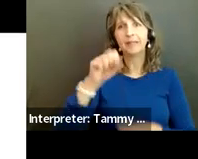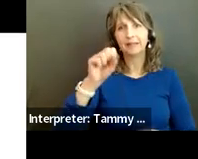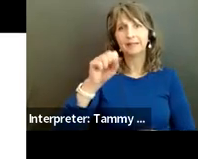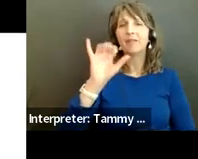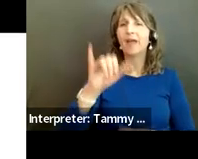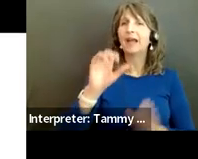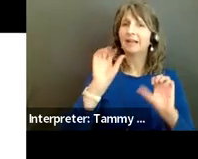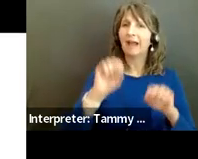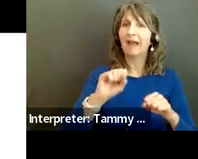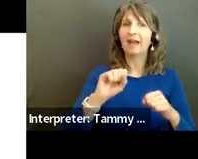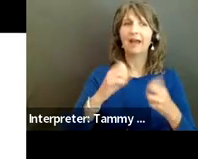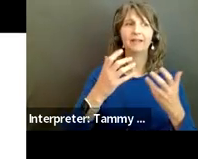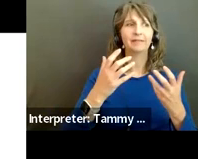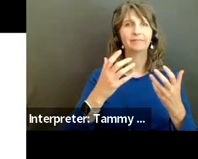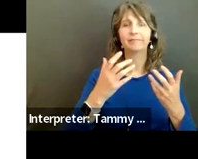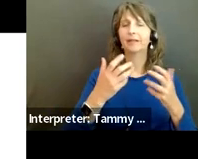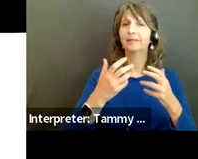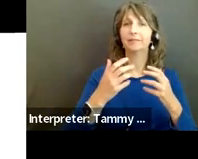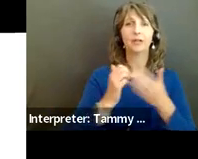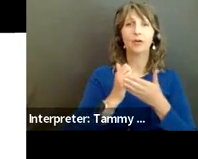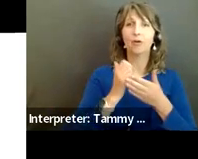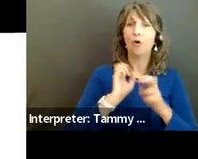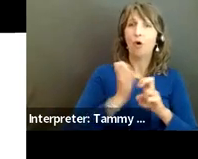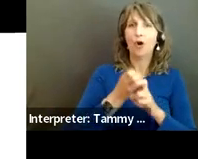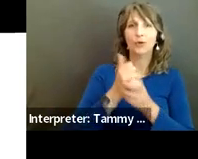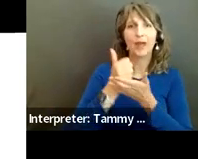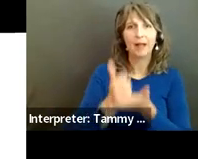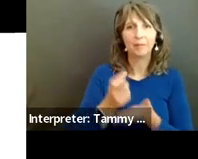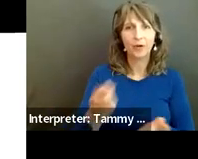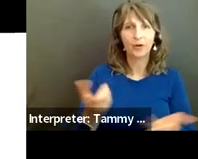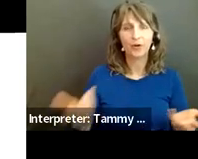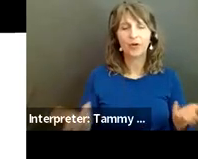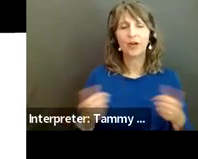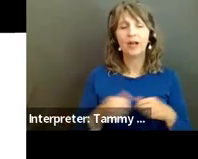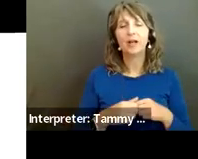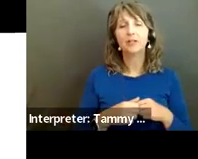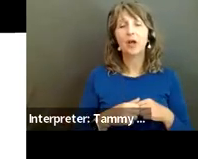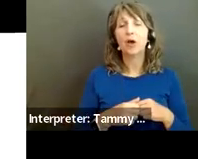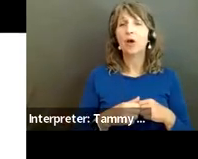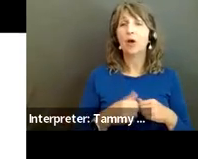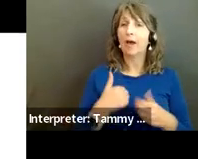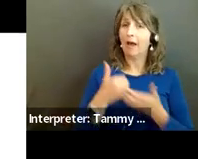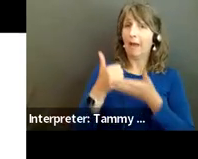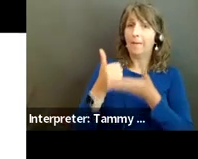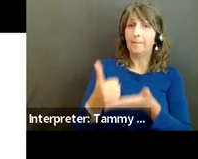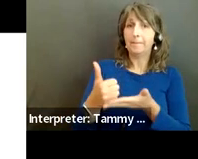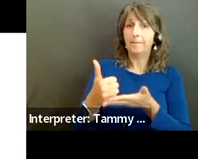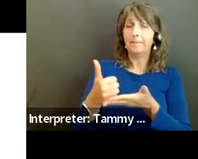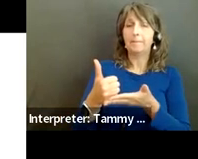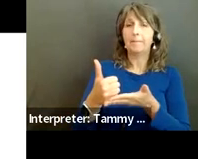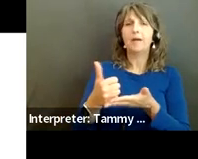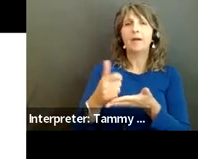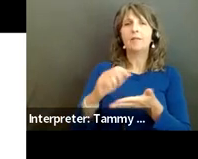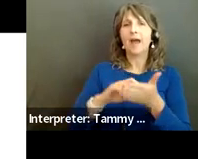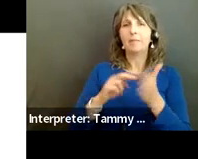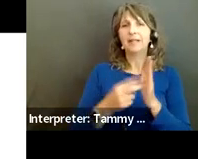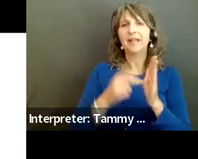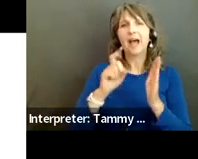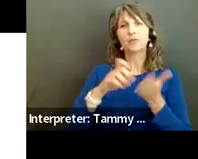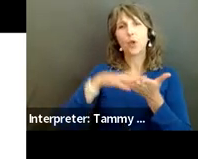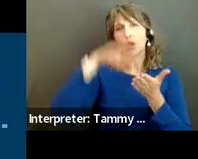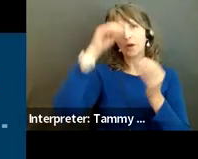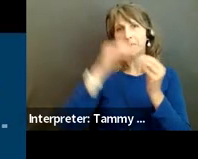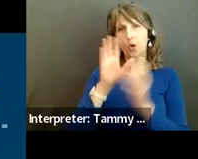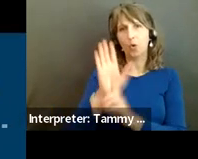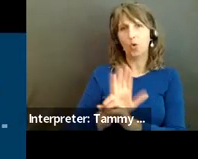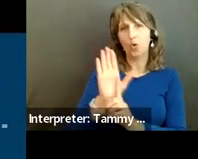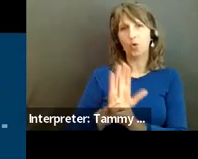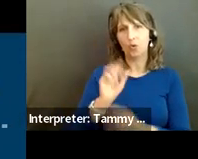And so being able to help her, meant that I had to know more than she knew. And, epic was just, instrumental in doing this.